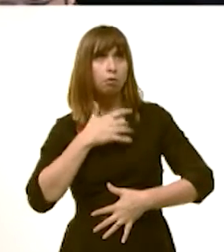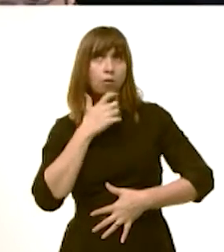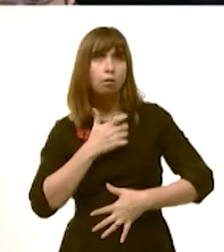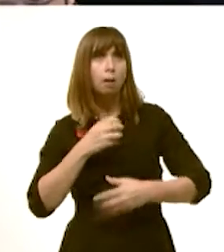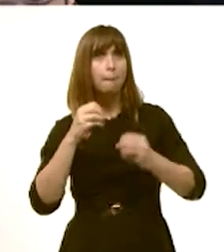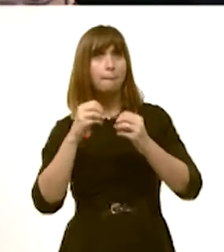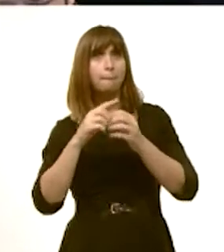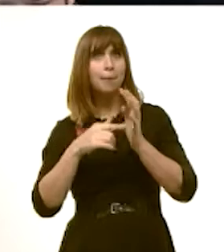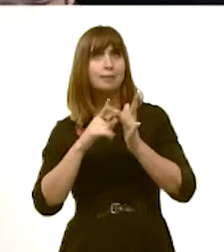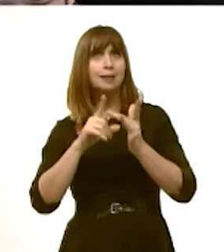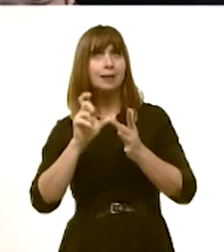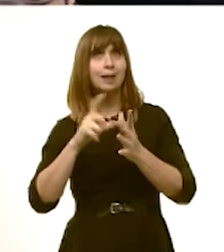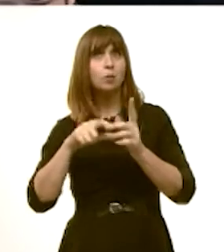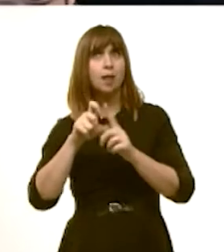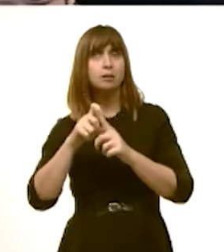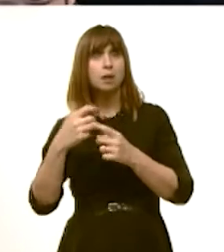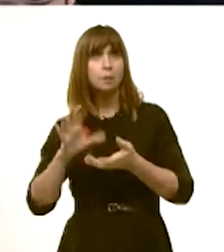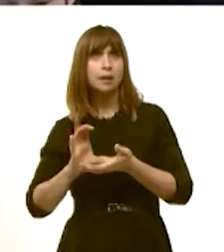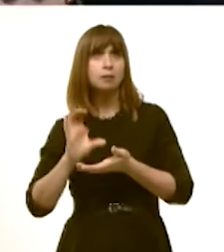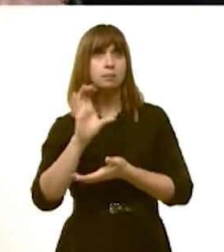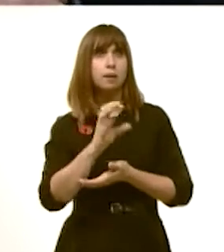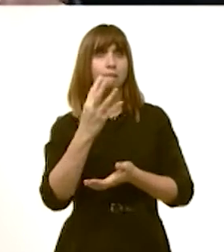health board had spent up to £1 million on external management consultants recently,